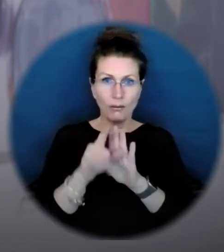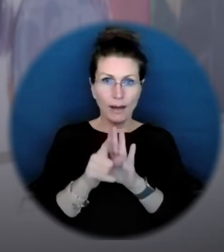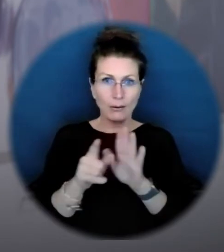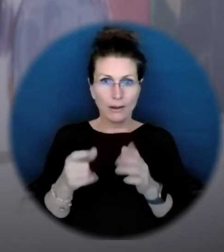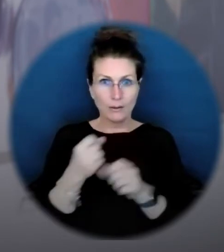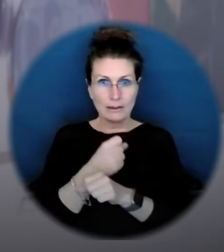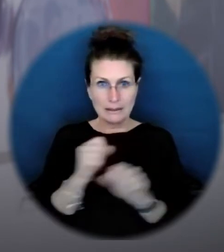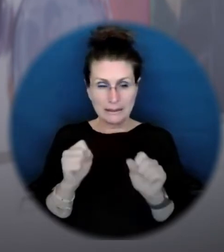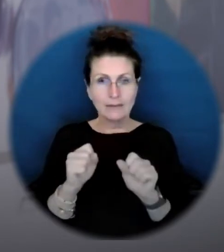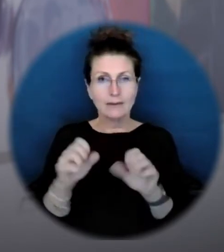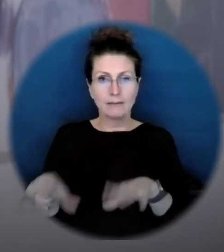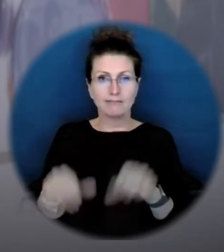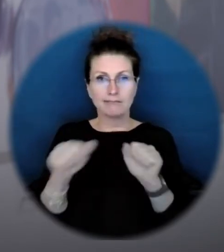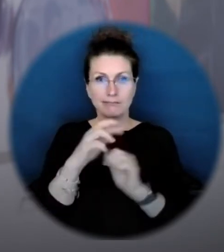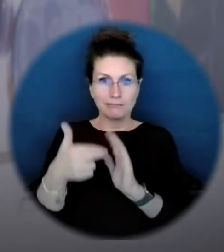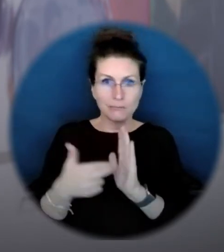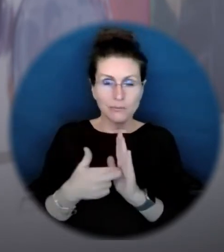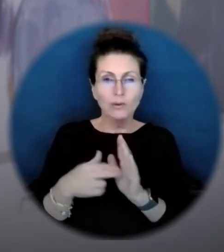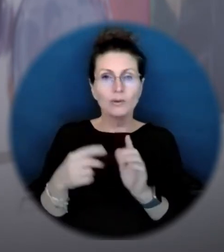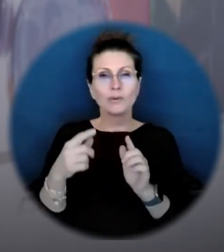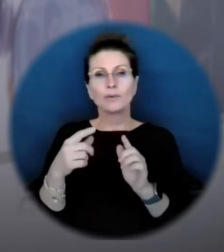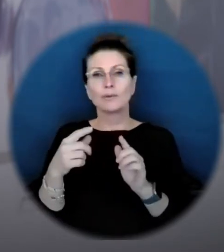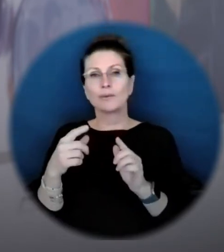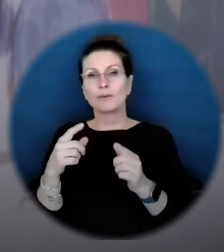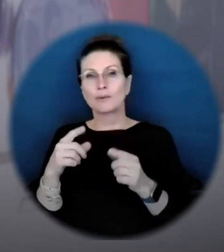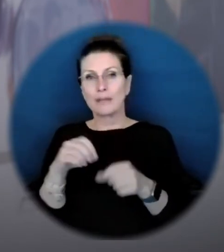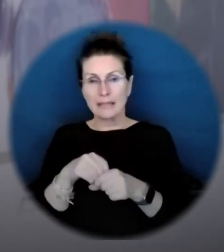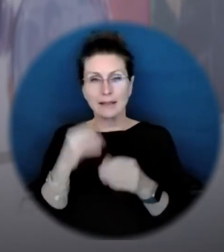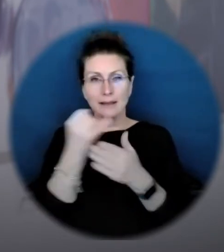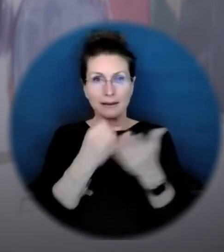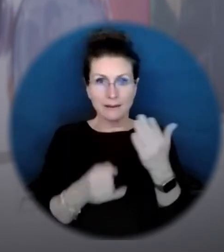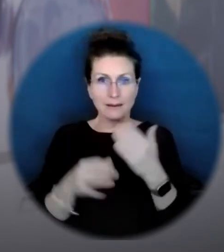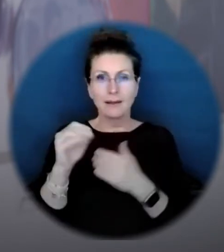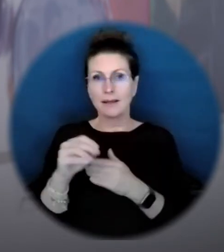can safely play a role in identifying and designing these solutions.